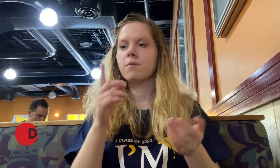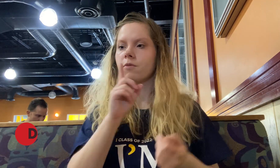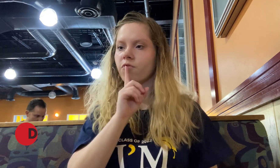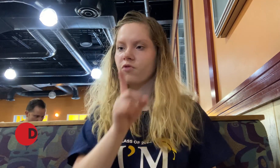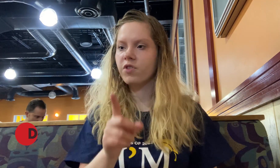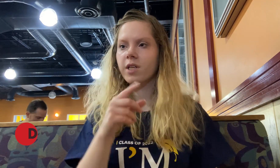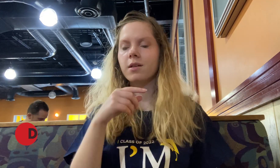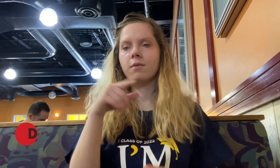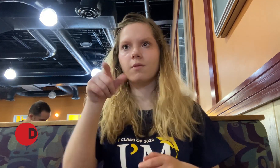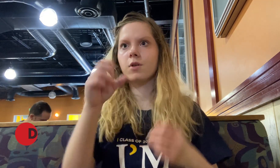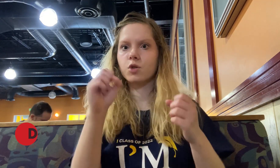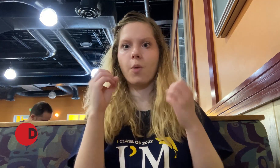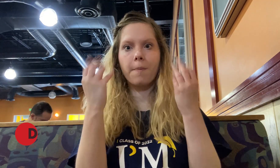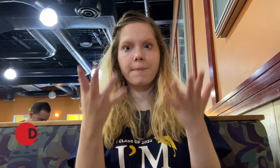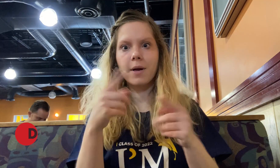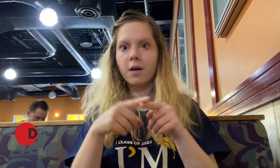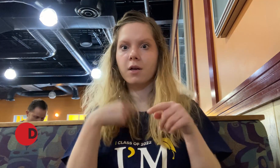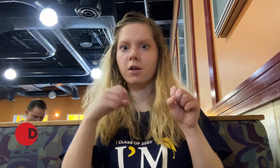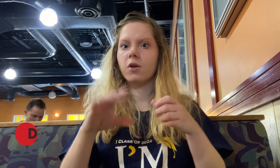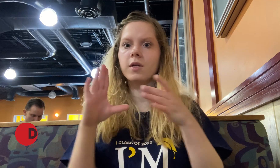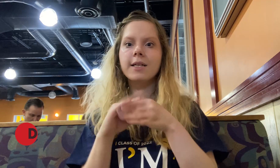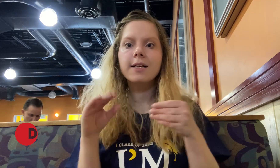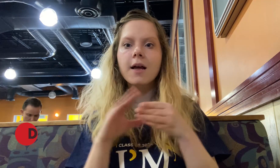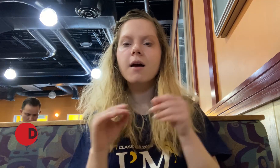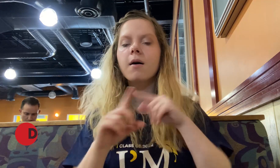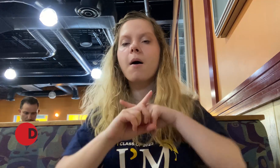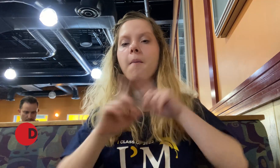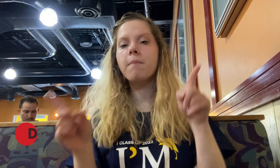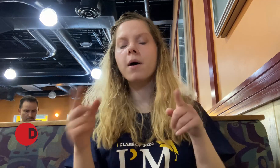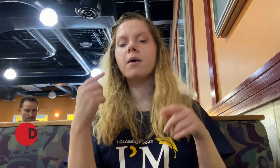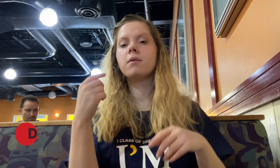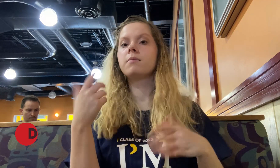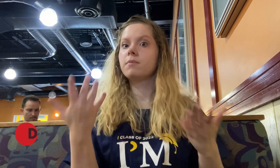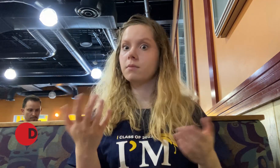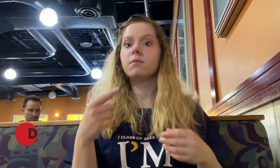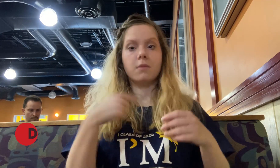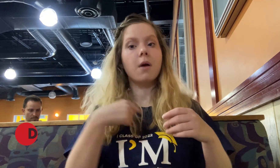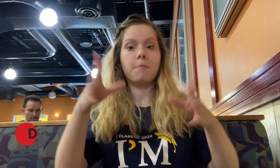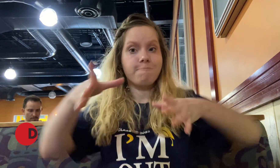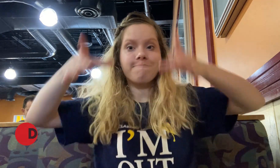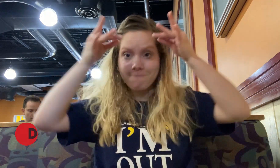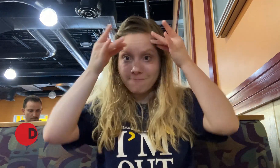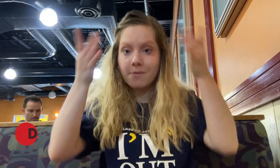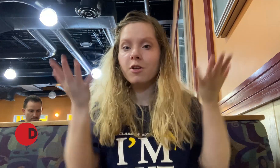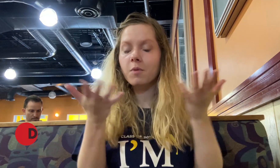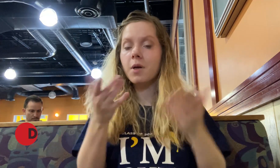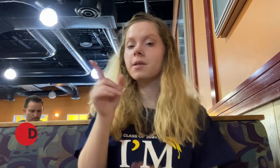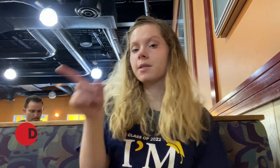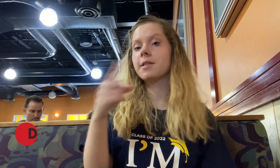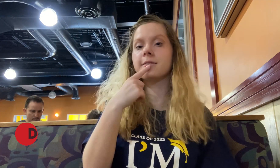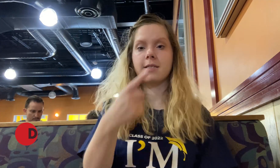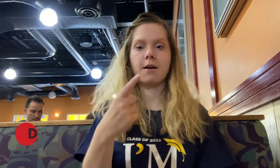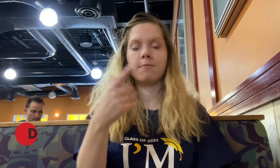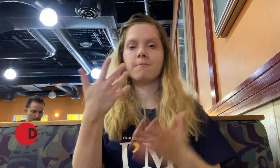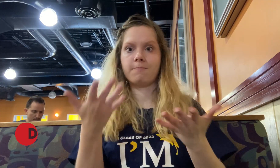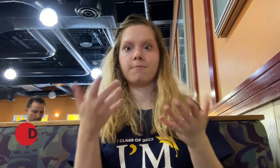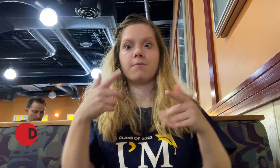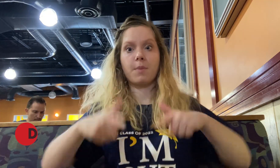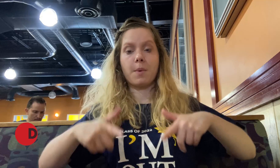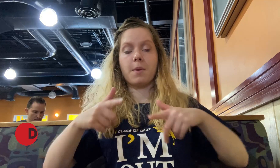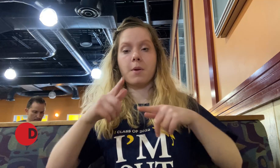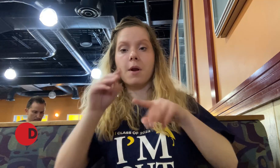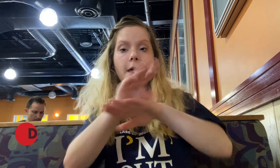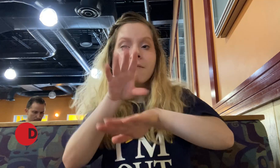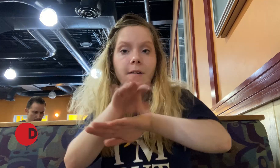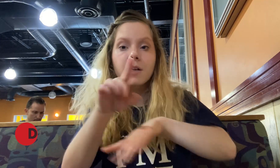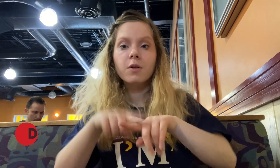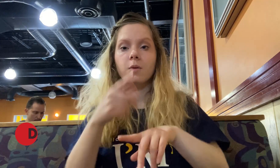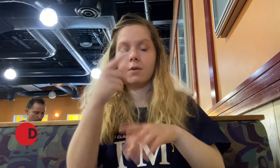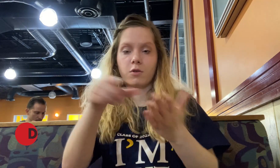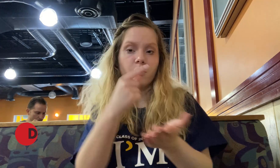There's so much I could say but what stood out to me was the advice